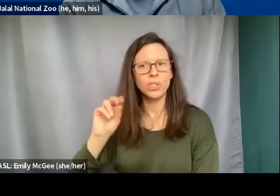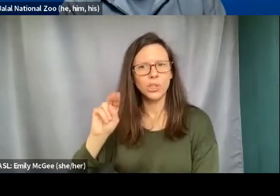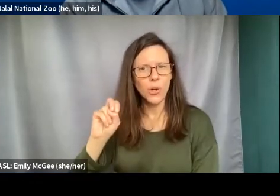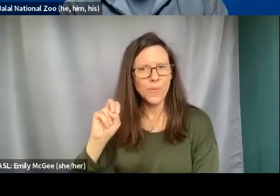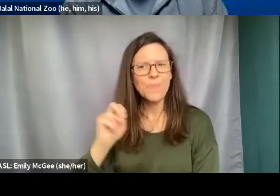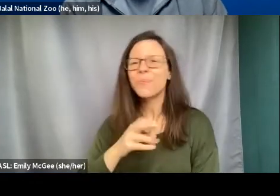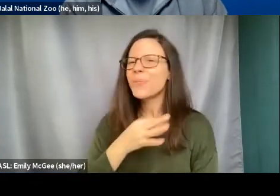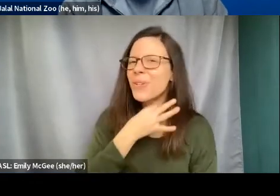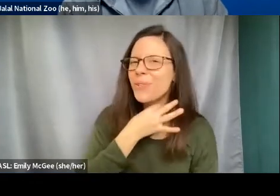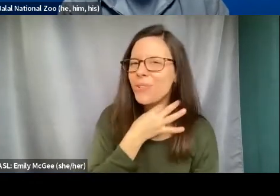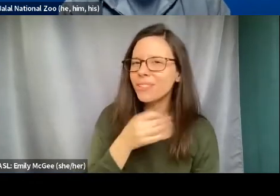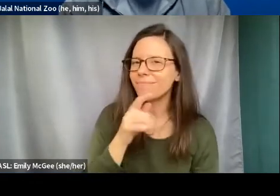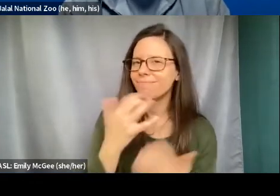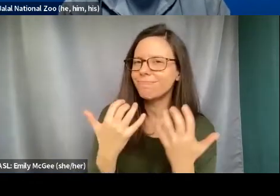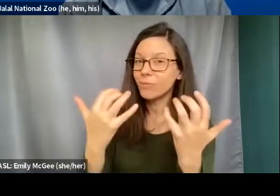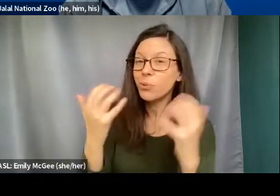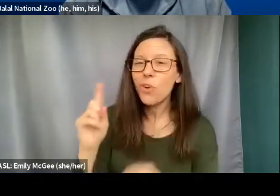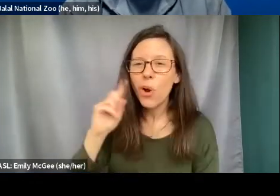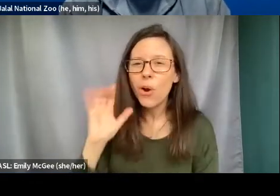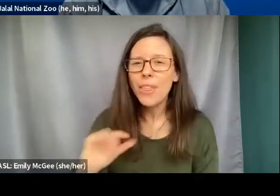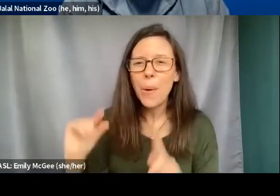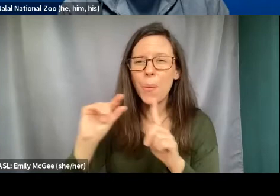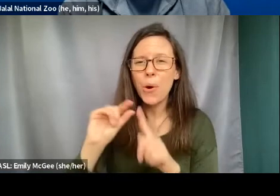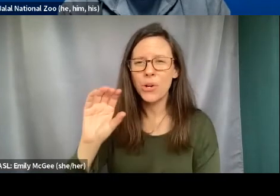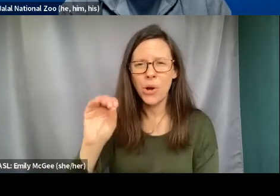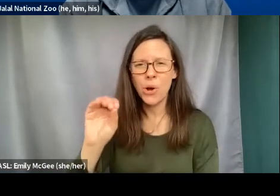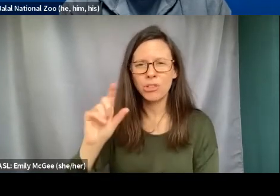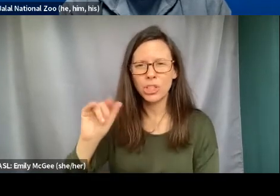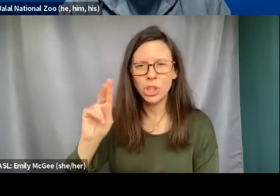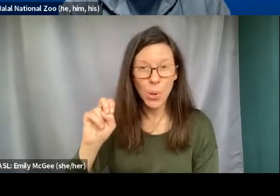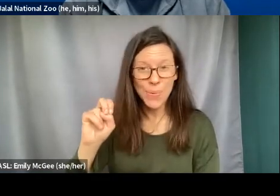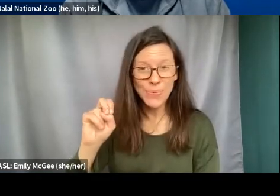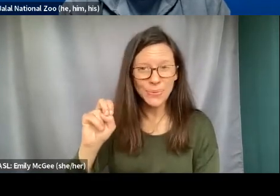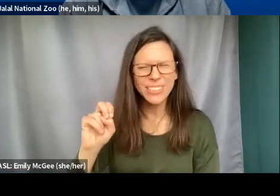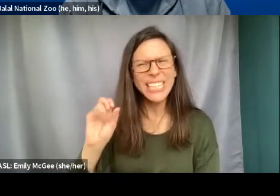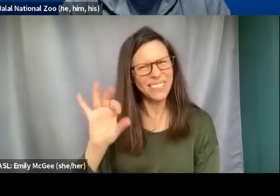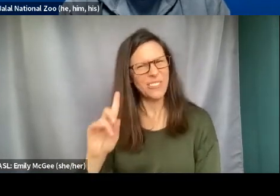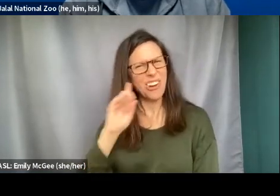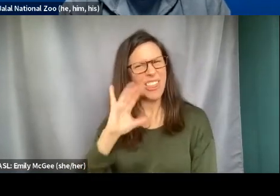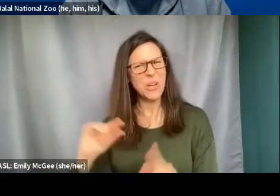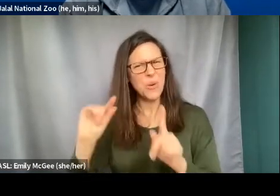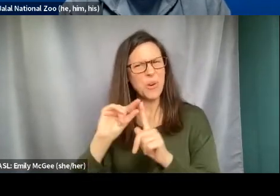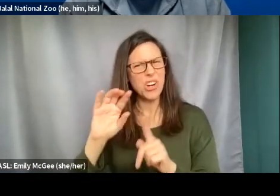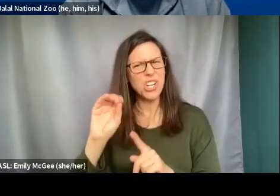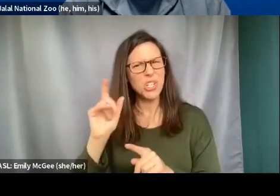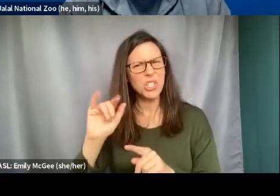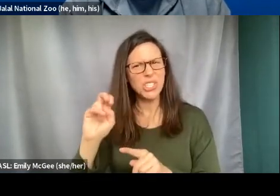word ozone before, put in the chat where you've heard this word, in what context, um and let's see.